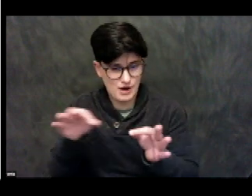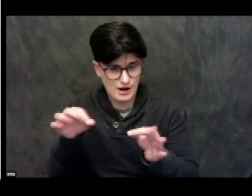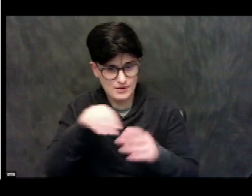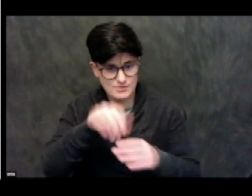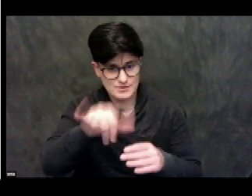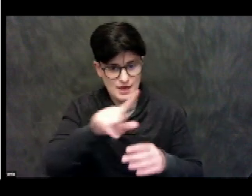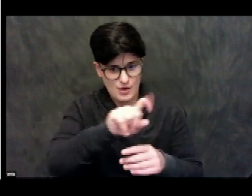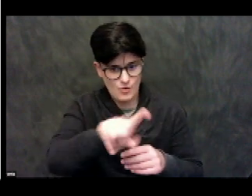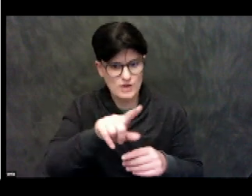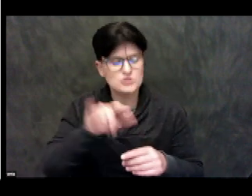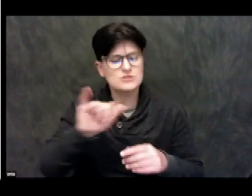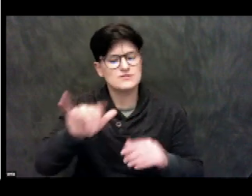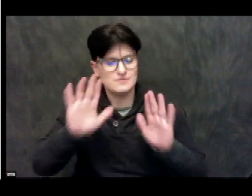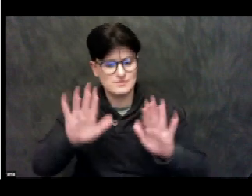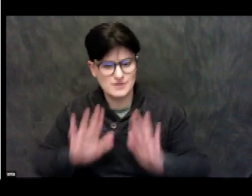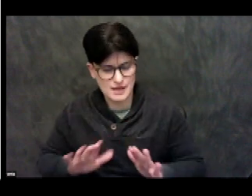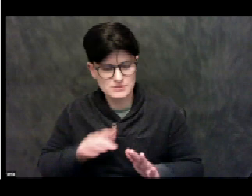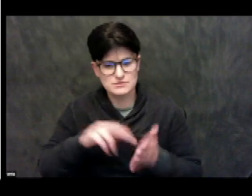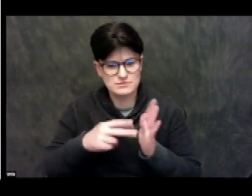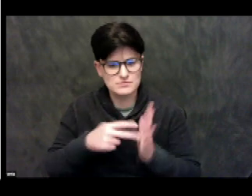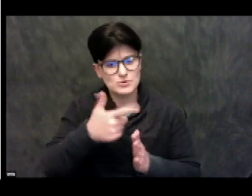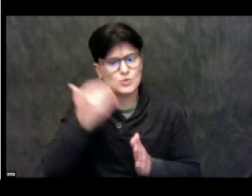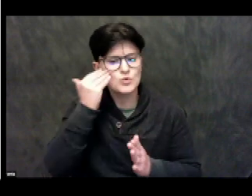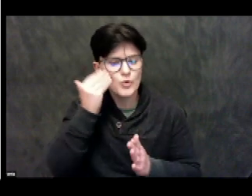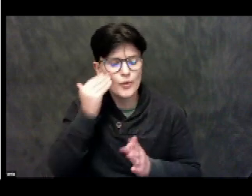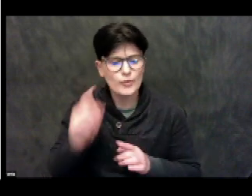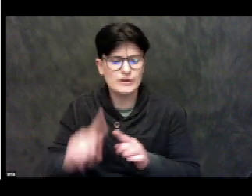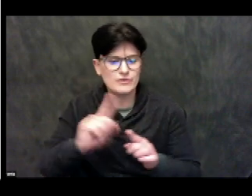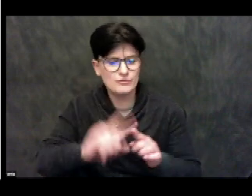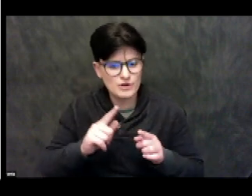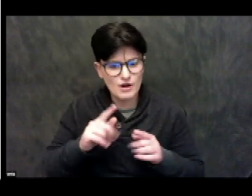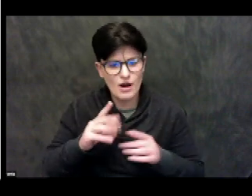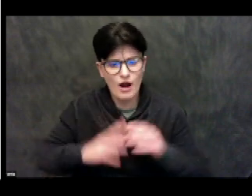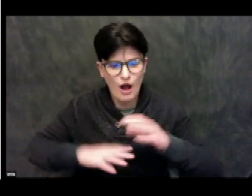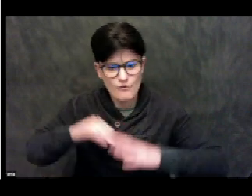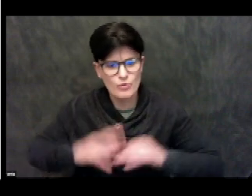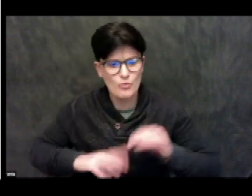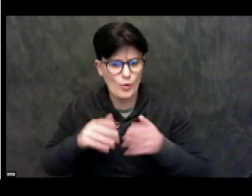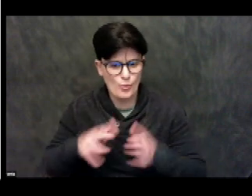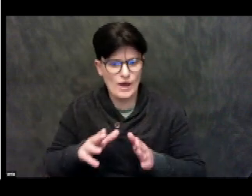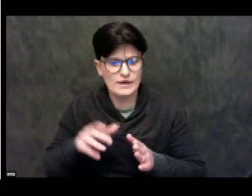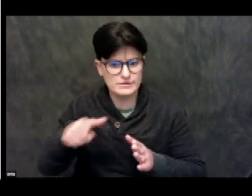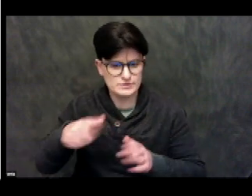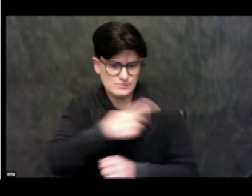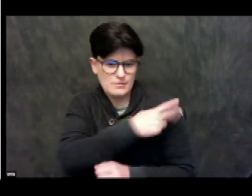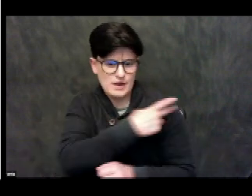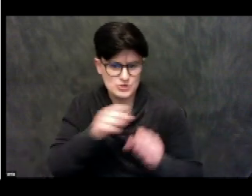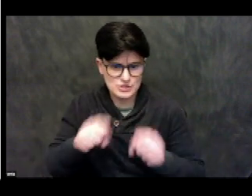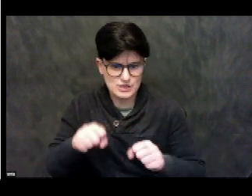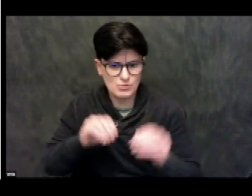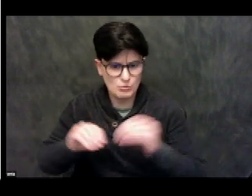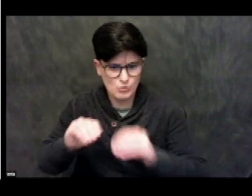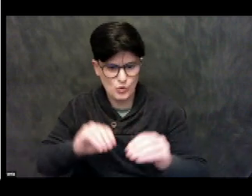know the differing comfortable ways to move, which will alter as the baby's head comes through the birth canal.